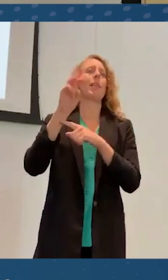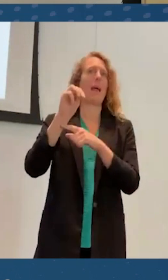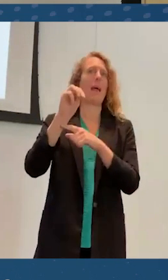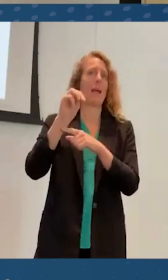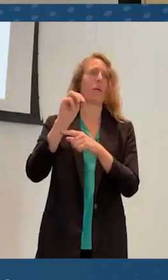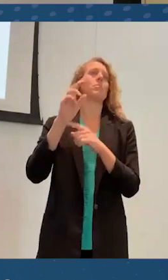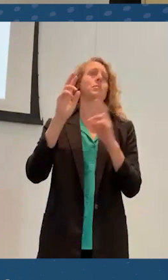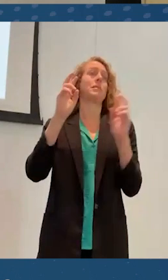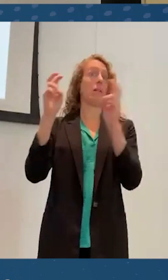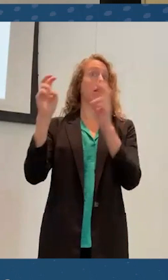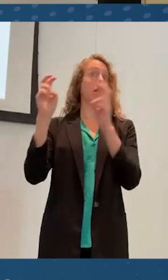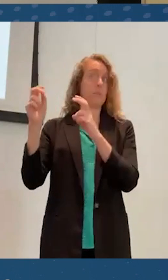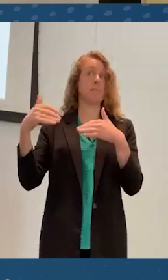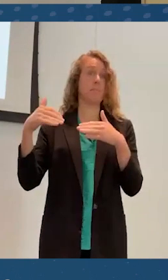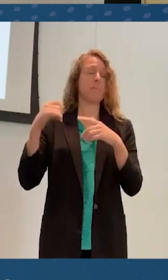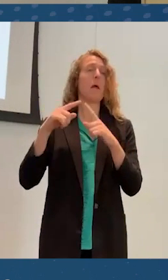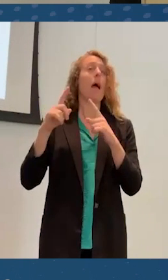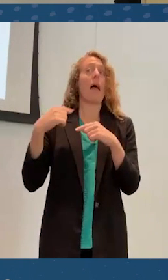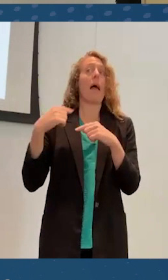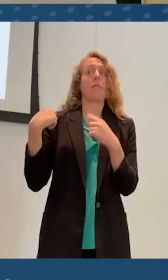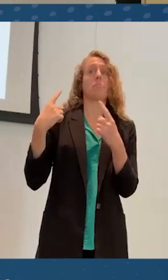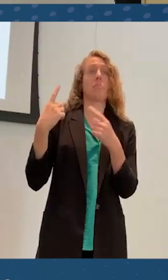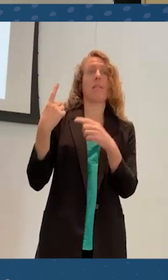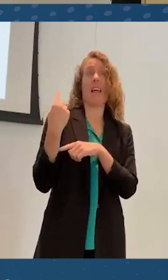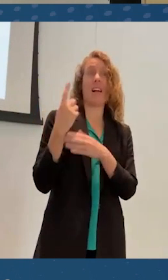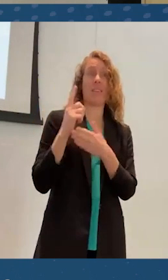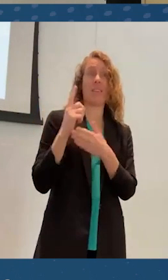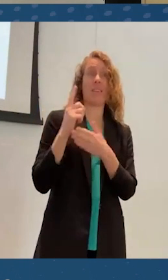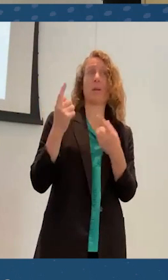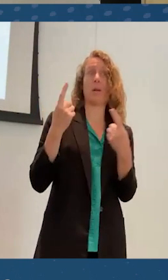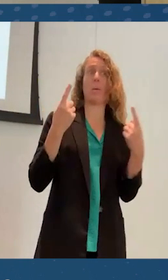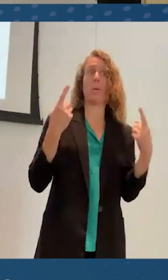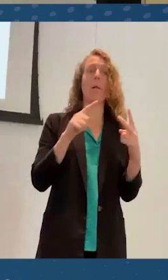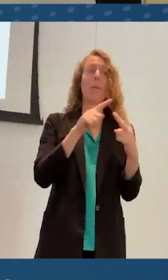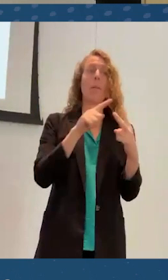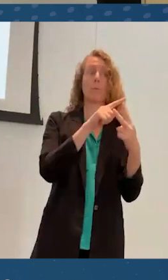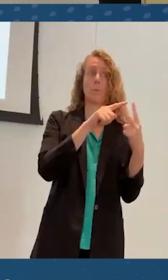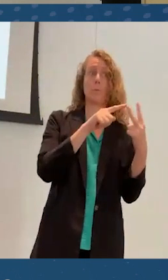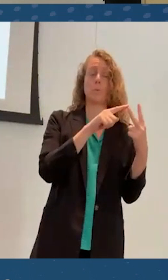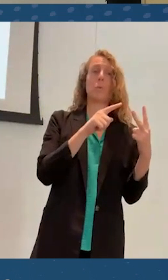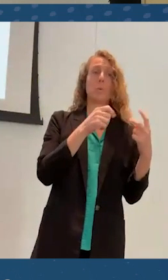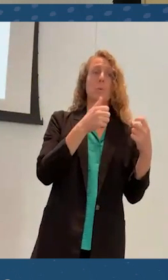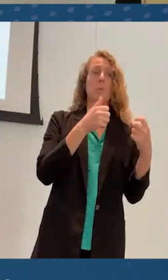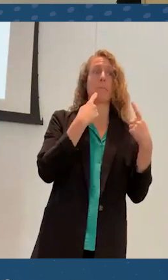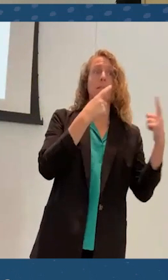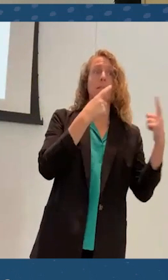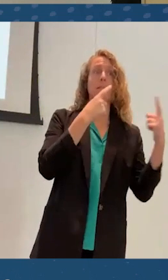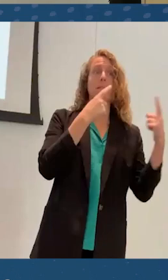And as of a little over a week ago, those two games have also been ported to the Apple Vision Pro,